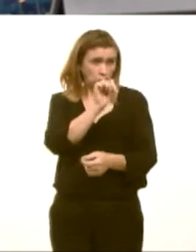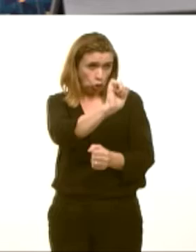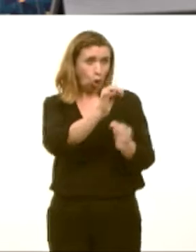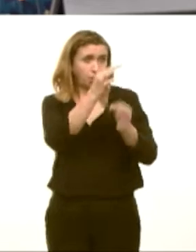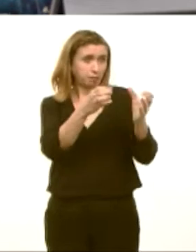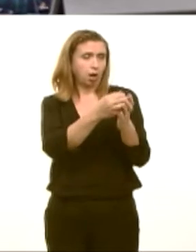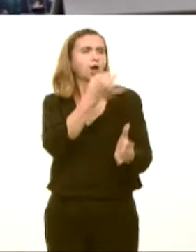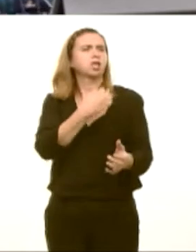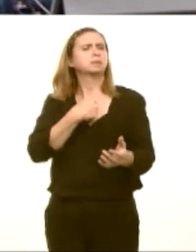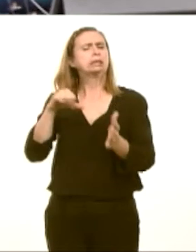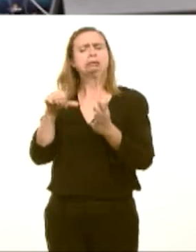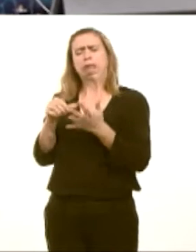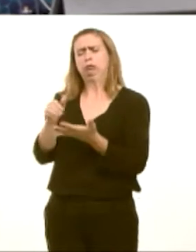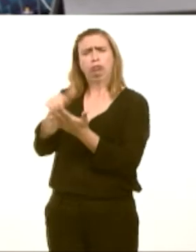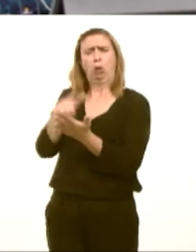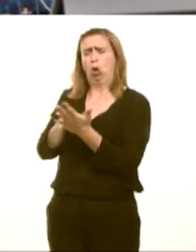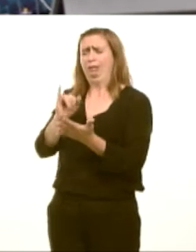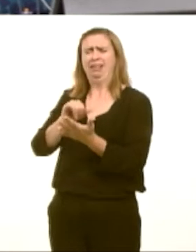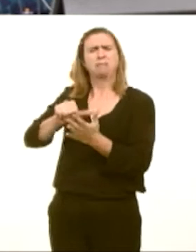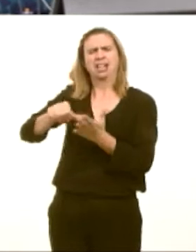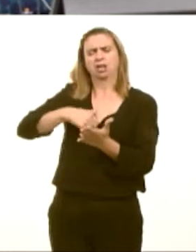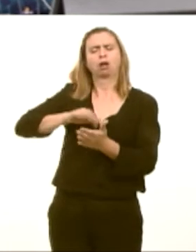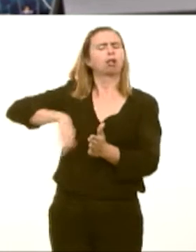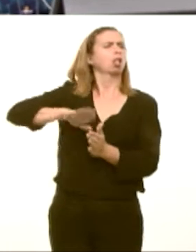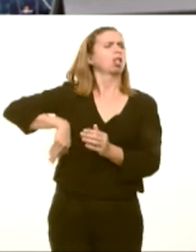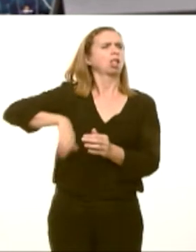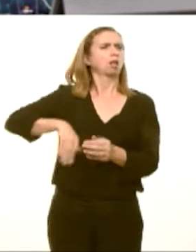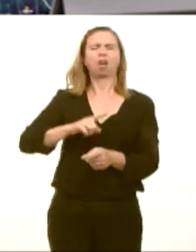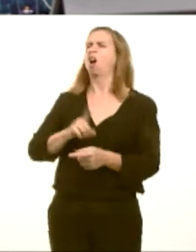the difficult reports into the maternity department there, and say that some of it was nothing